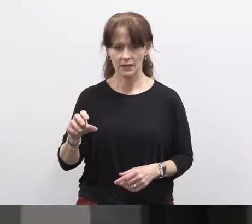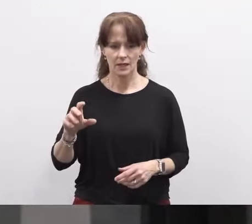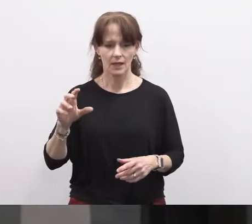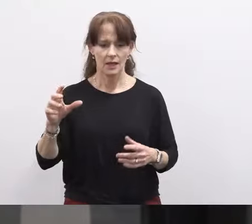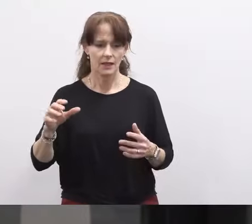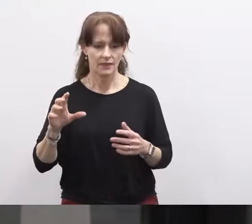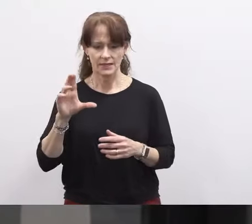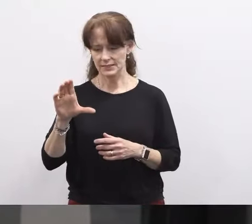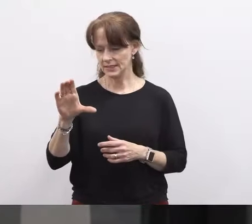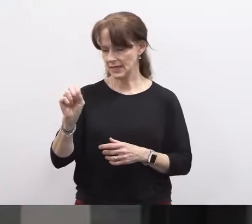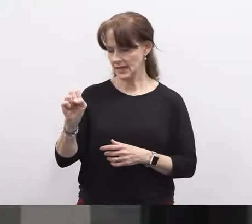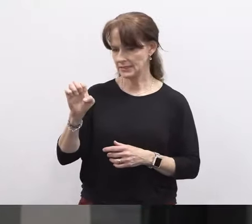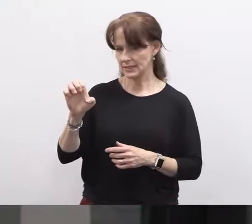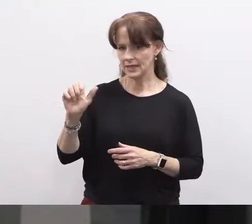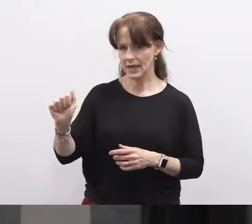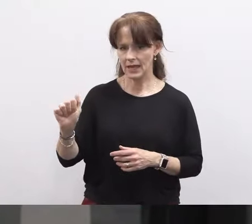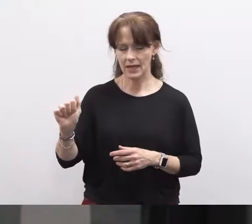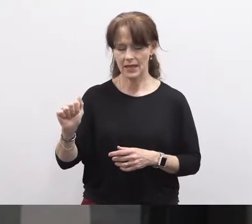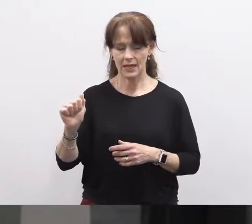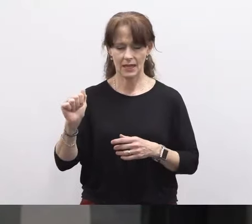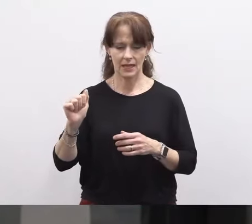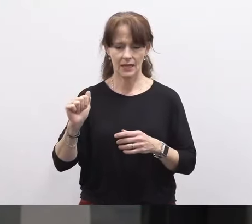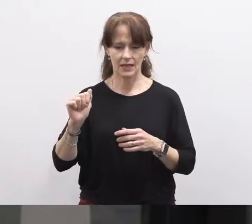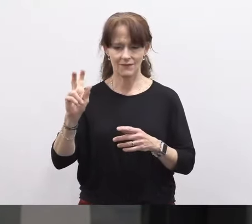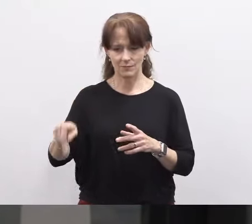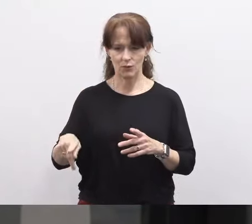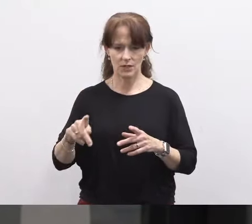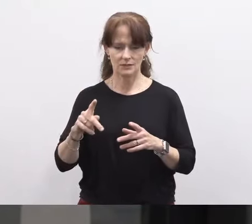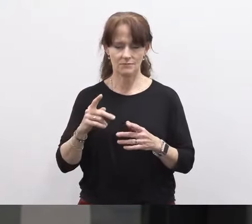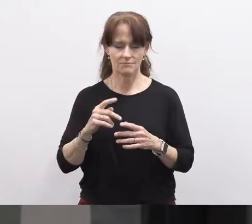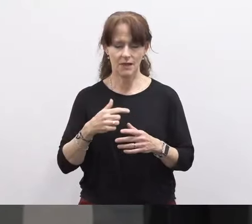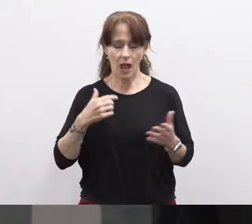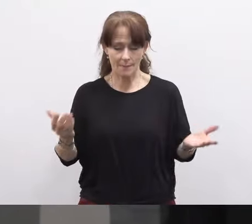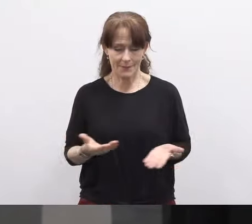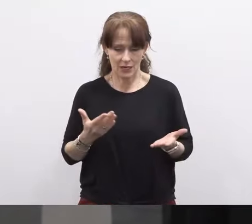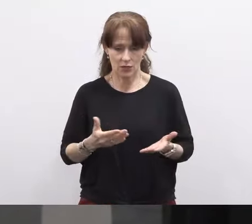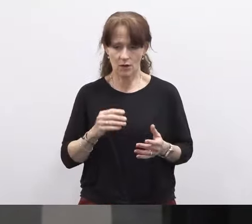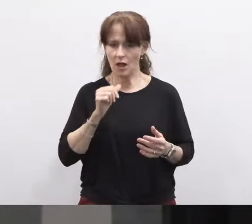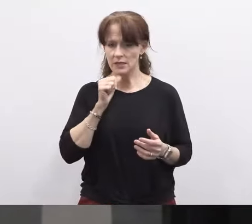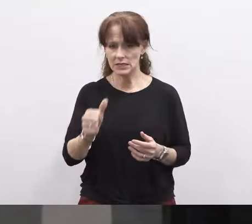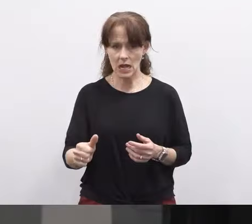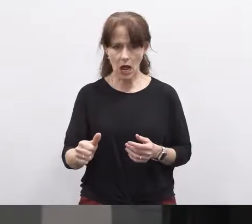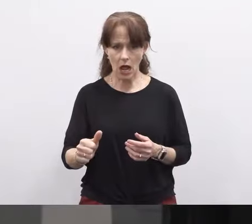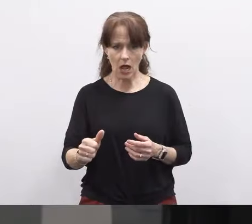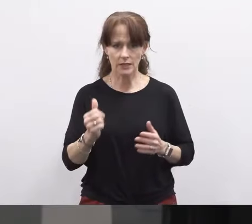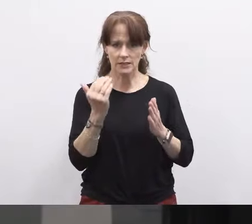I'm here on non-agenda negotiations topic. Board members, the reason that I'm here is,